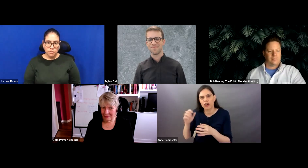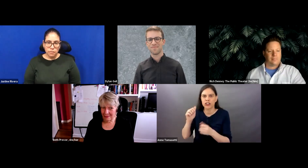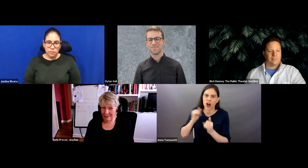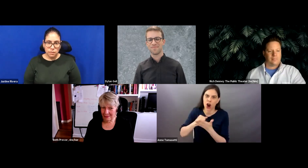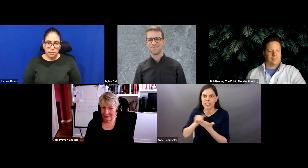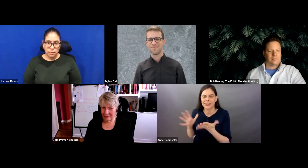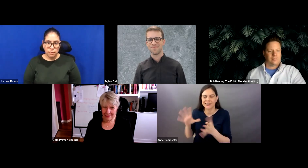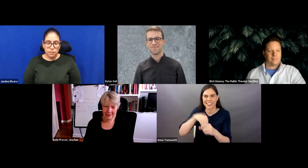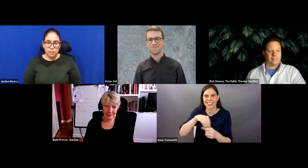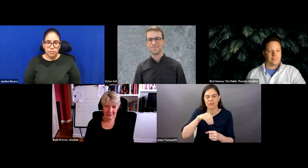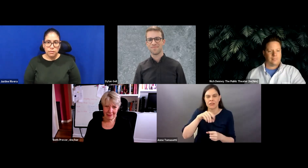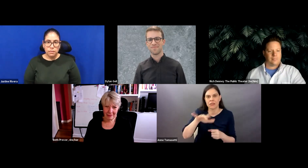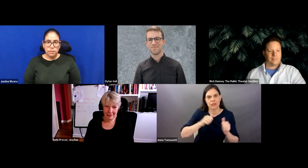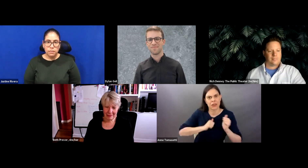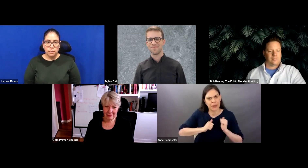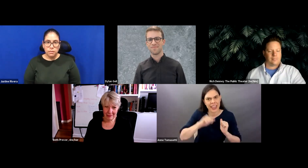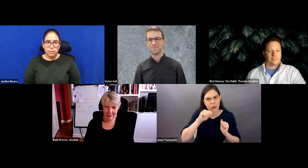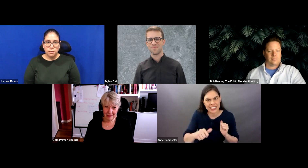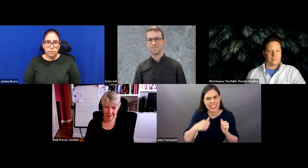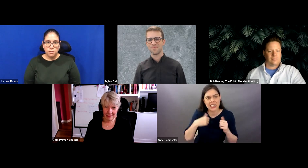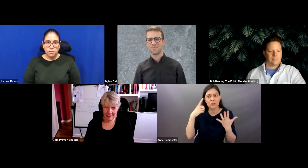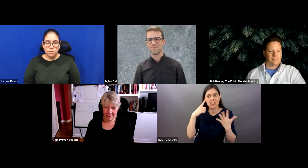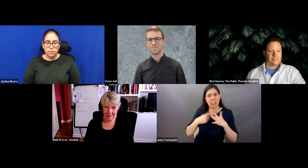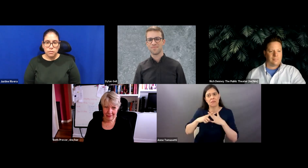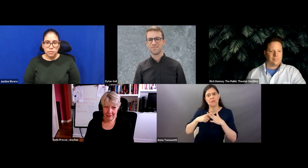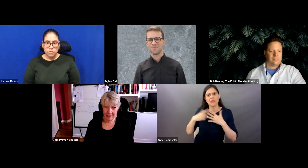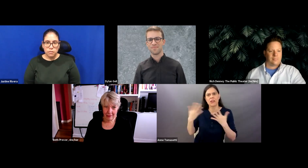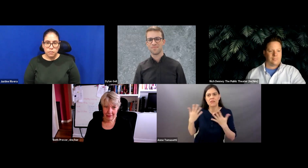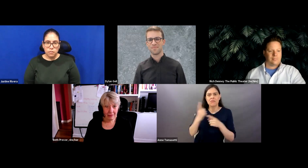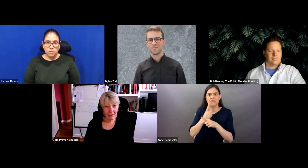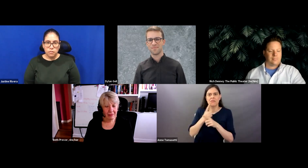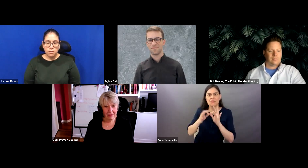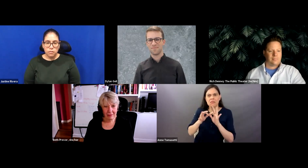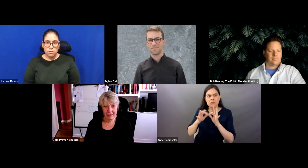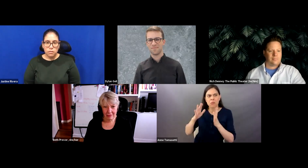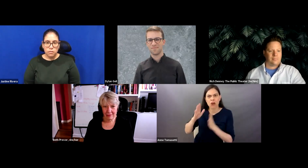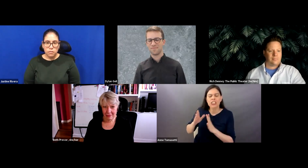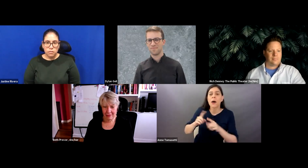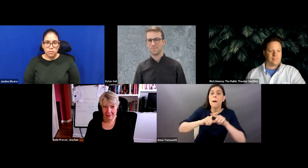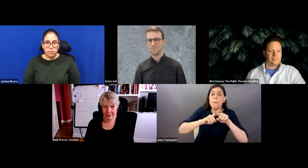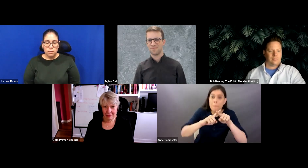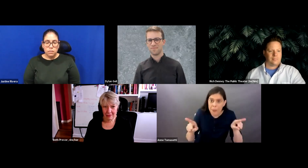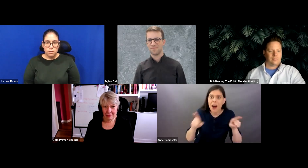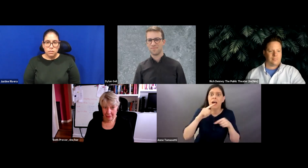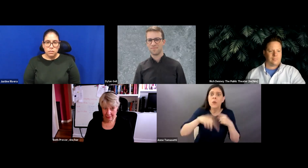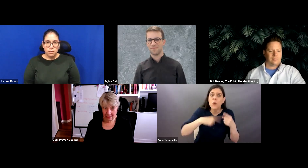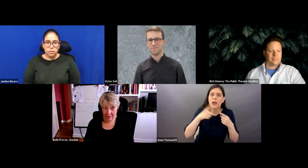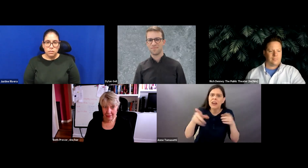about having Deaf interpreters, Deaf artists involved. I wasn't initially thinking about that. I was just thinking about